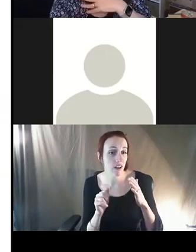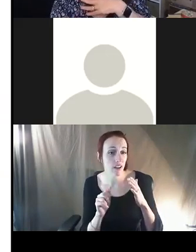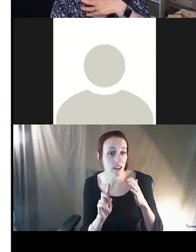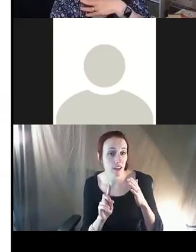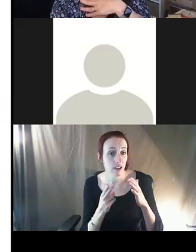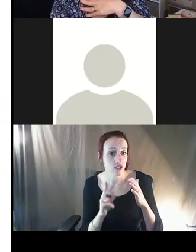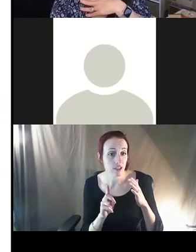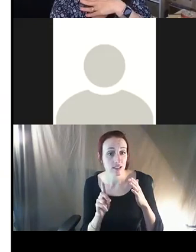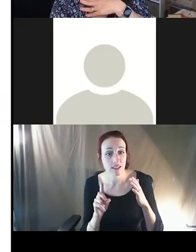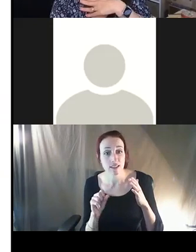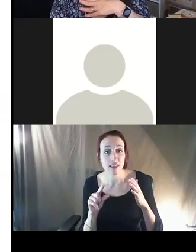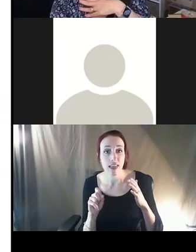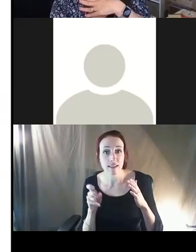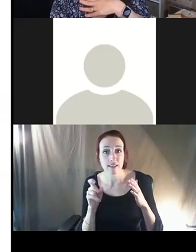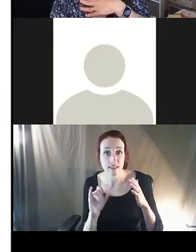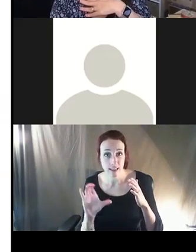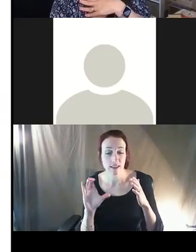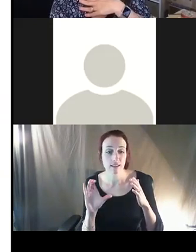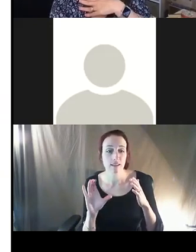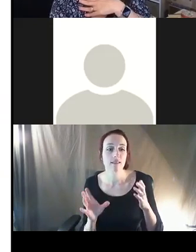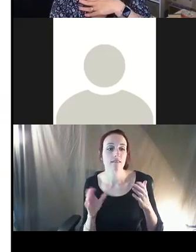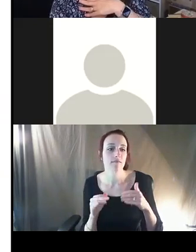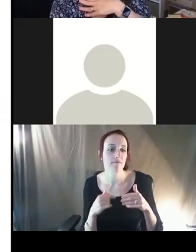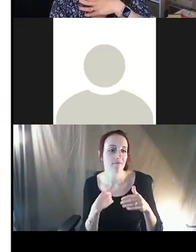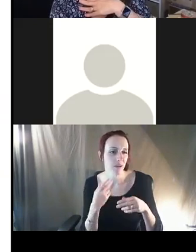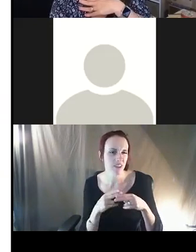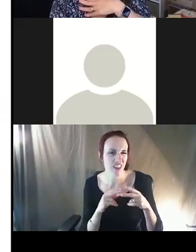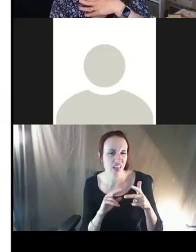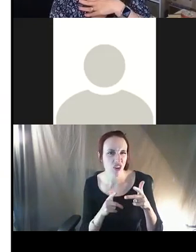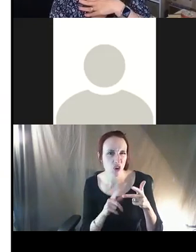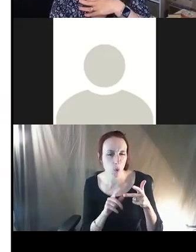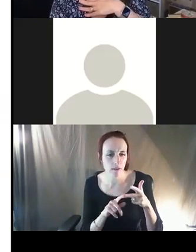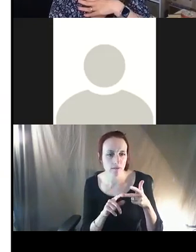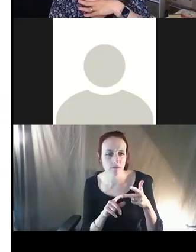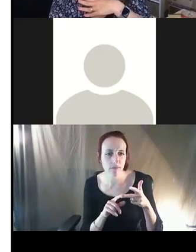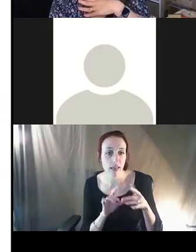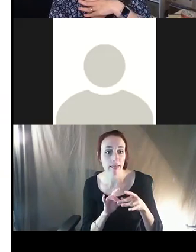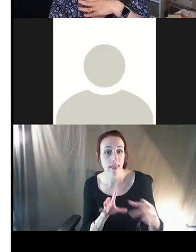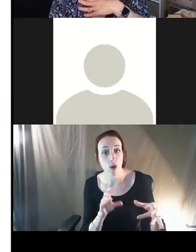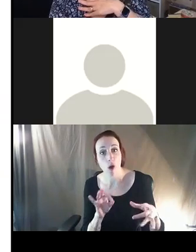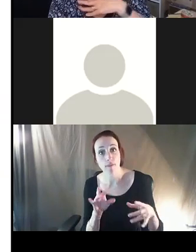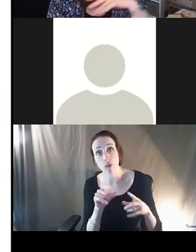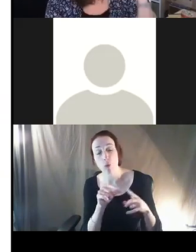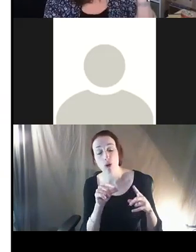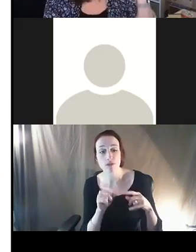"Letting go of the words" by Ginny Redish.